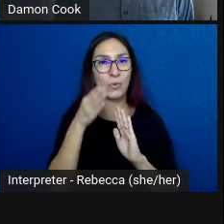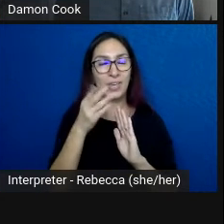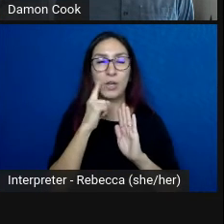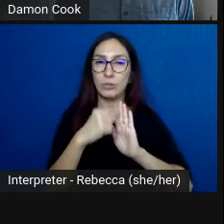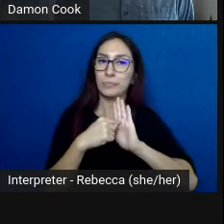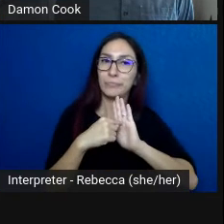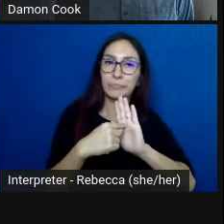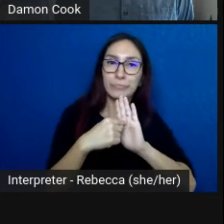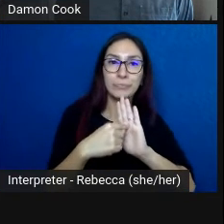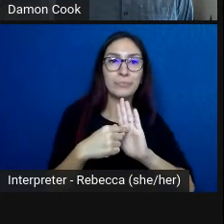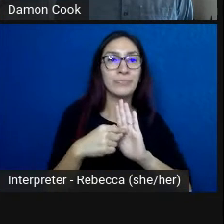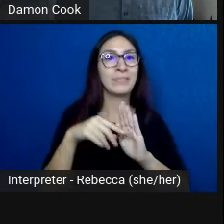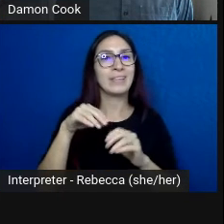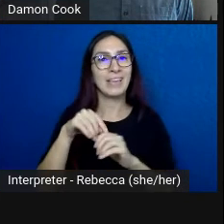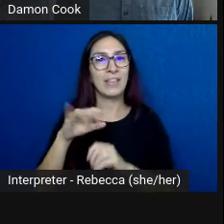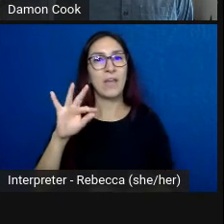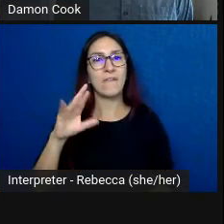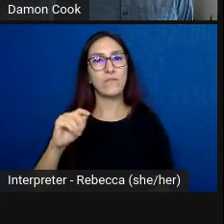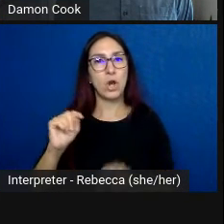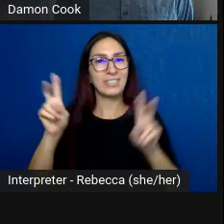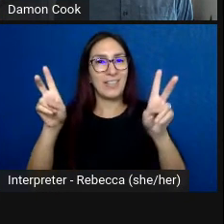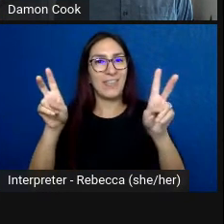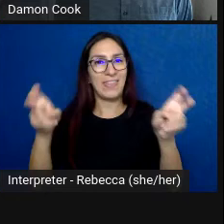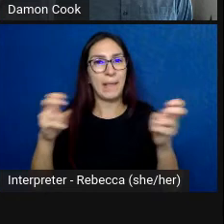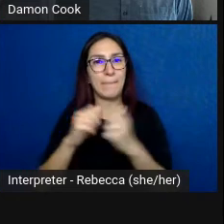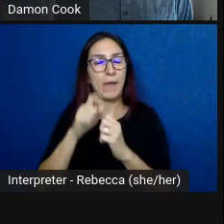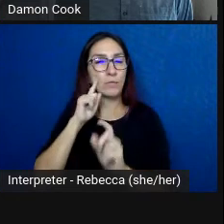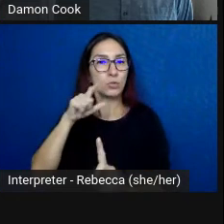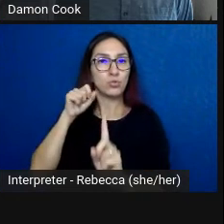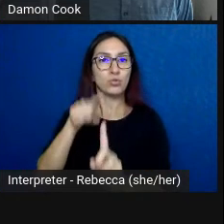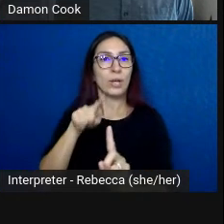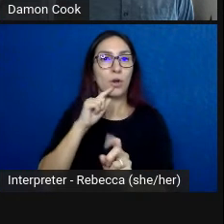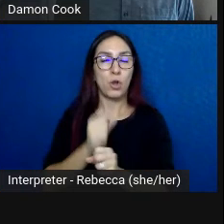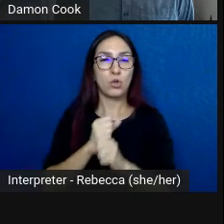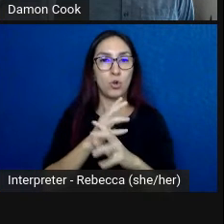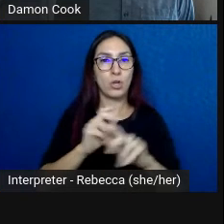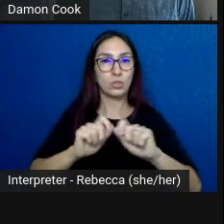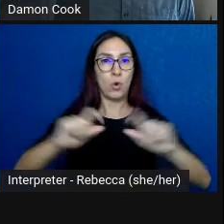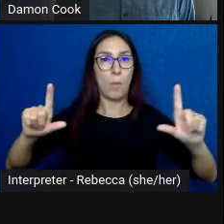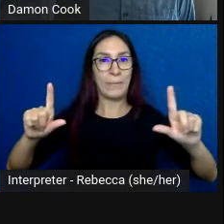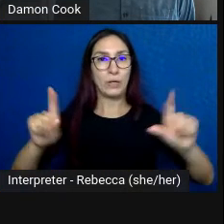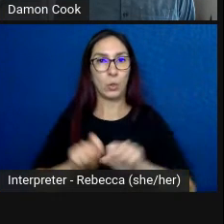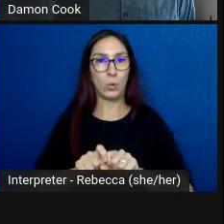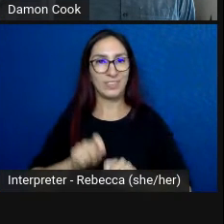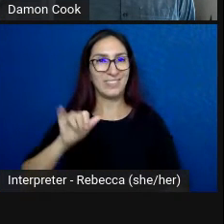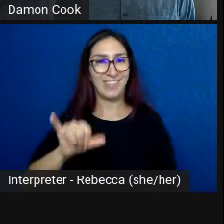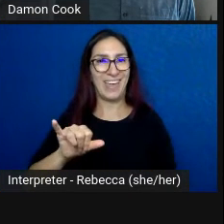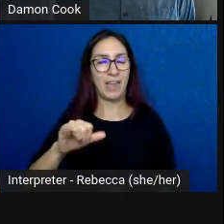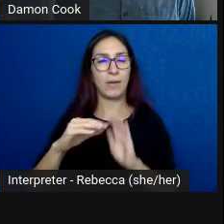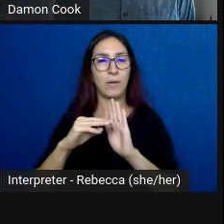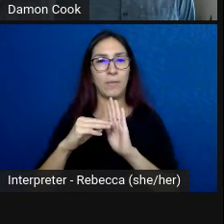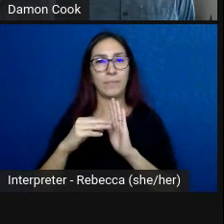how to trigger open and close this mobile menu